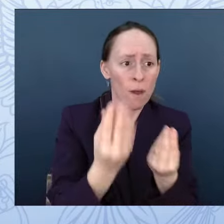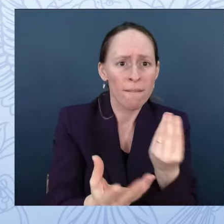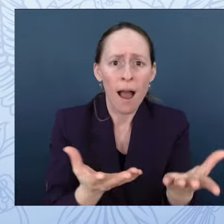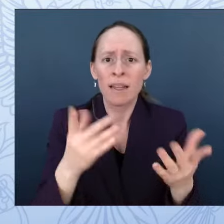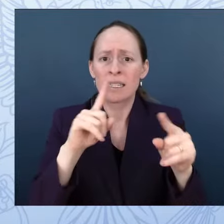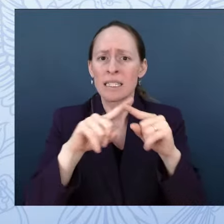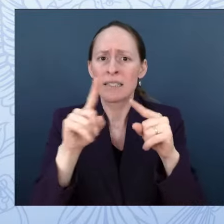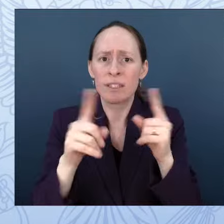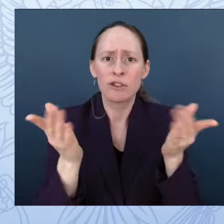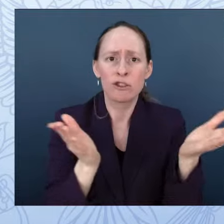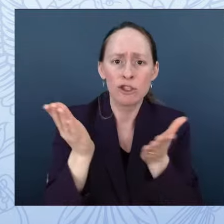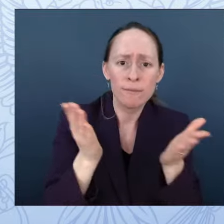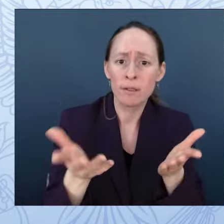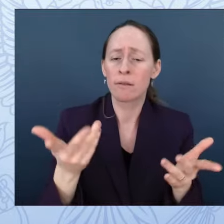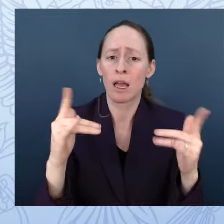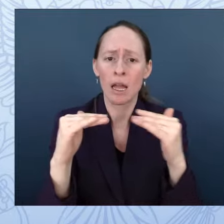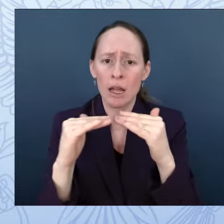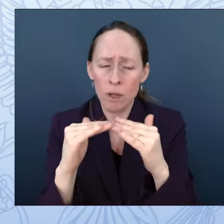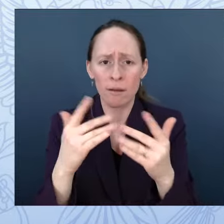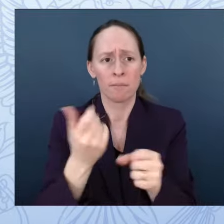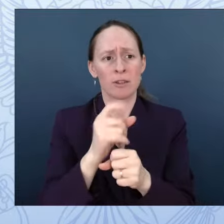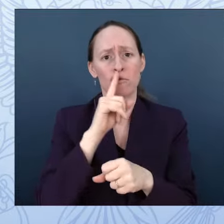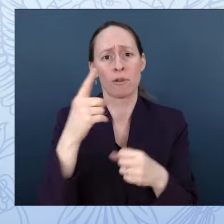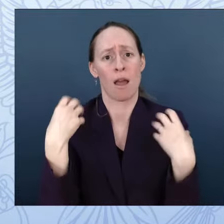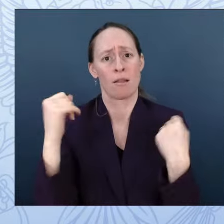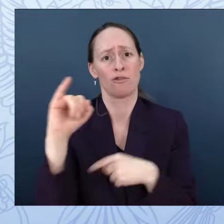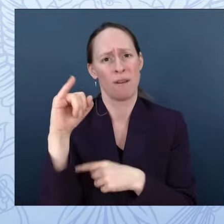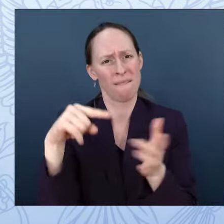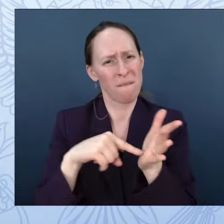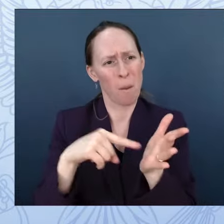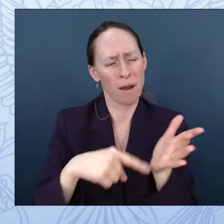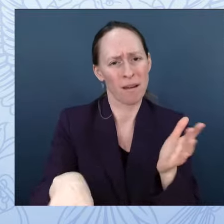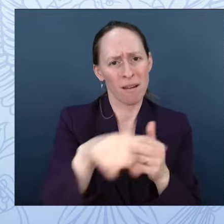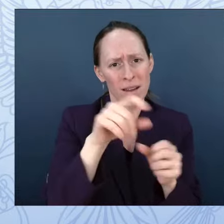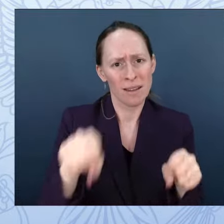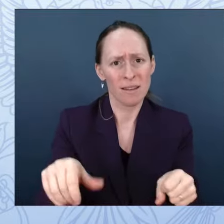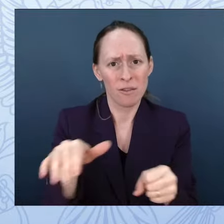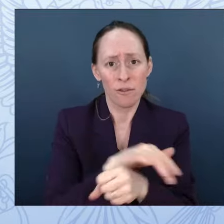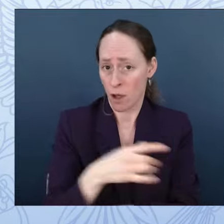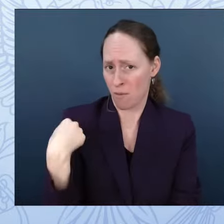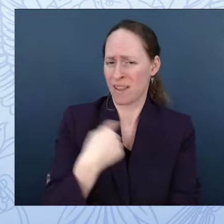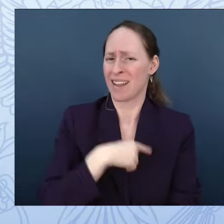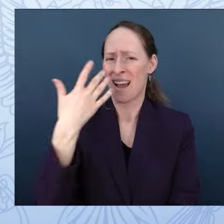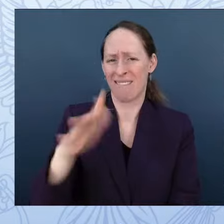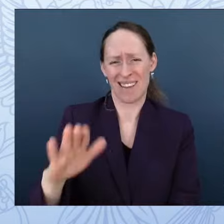And I can state with a lot of confidence that navigators will offer all these attributes. And I can speak from personal experience,